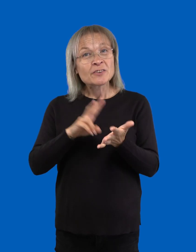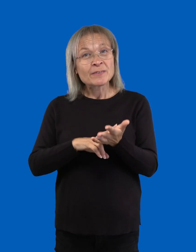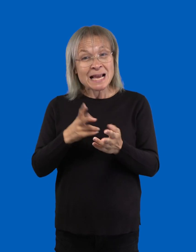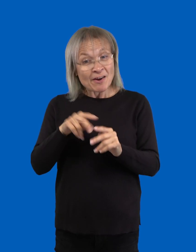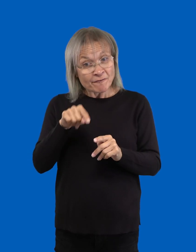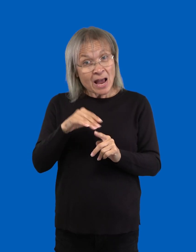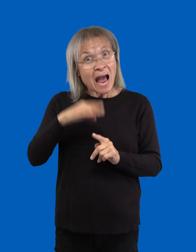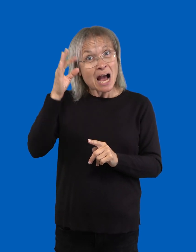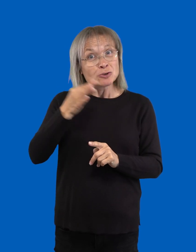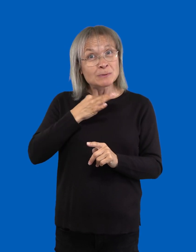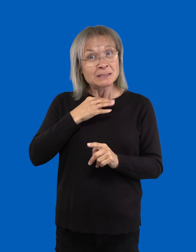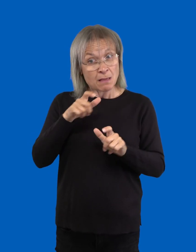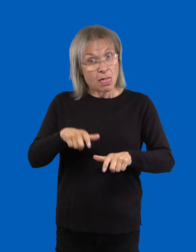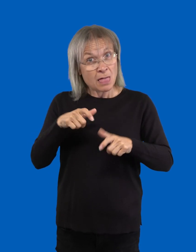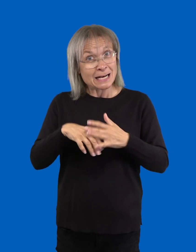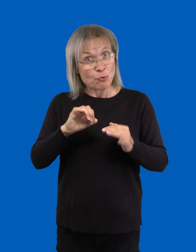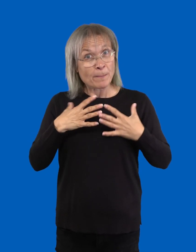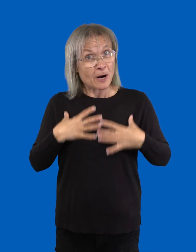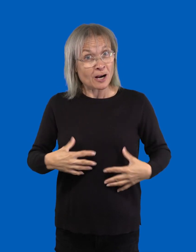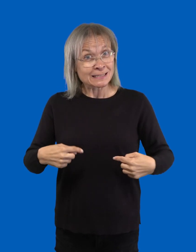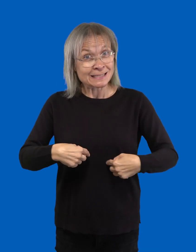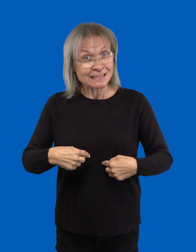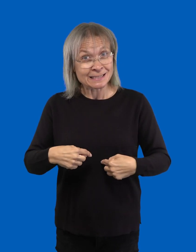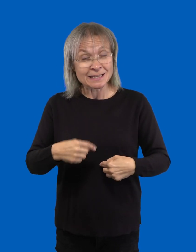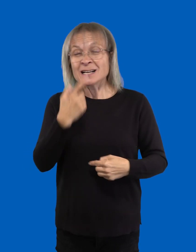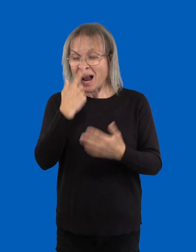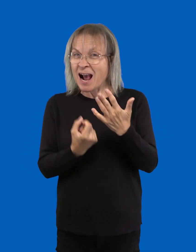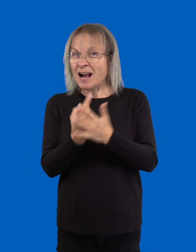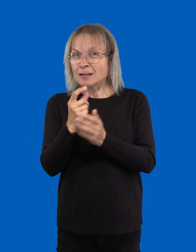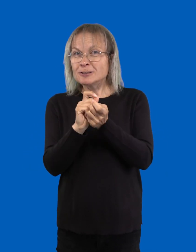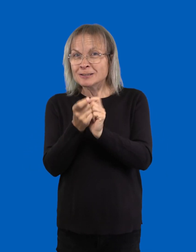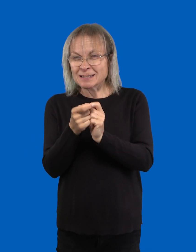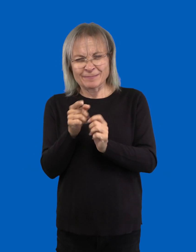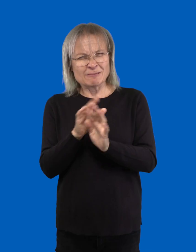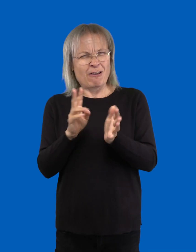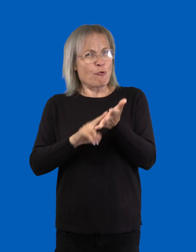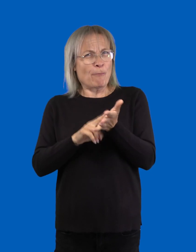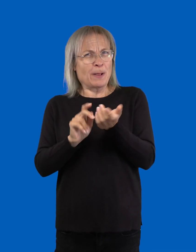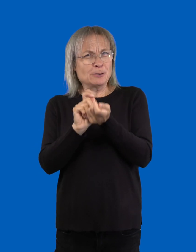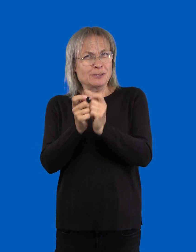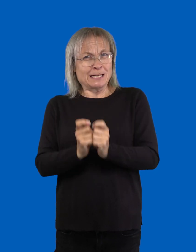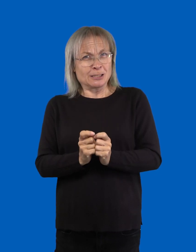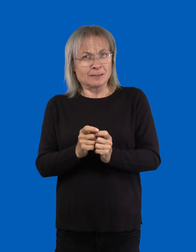If high-risk HPV stays in your body, it can cause abnormal changes to the cells in your cervix.